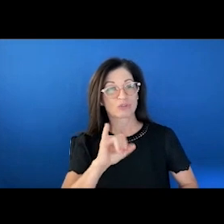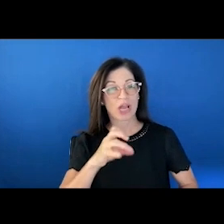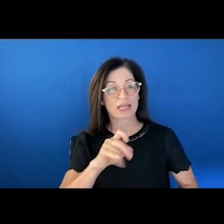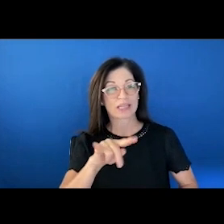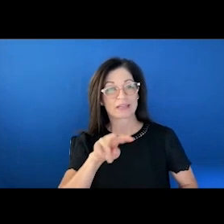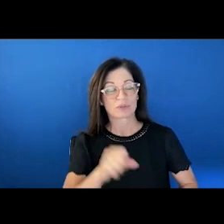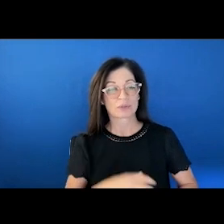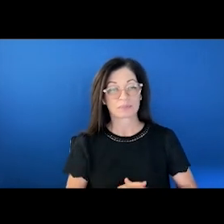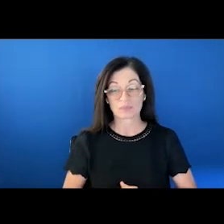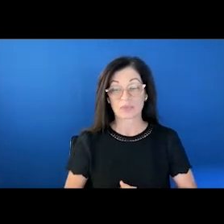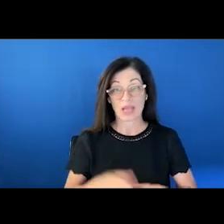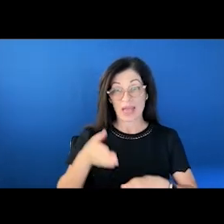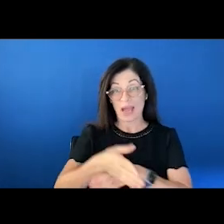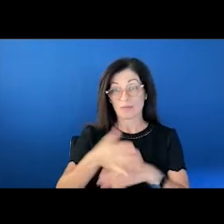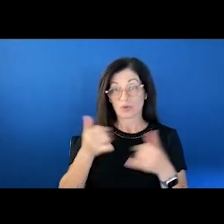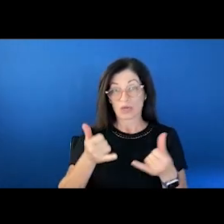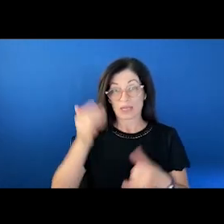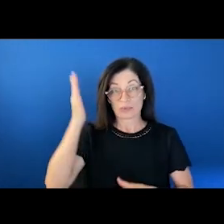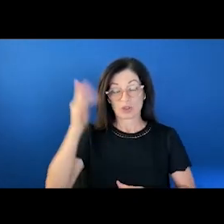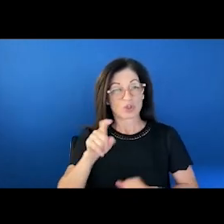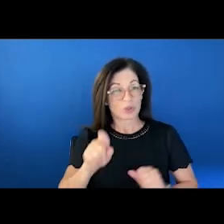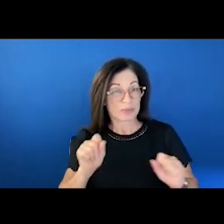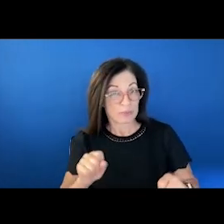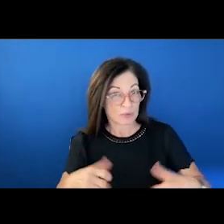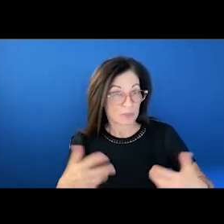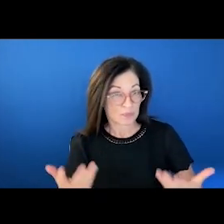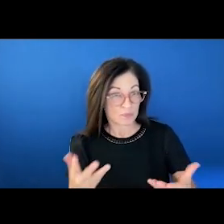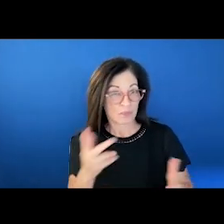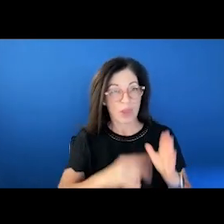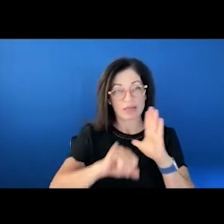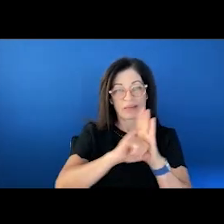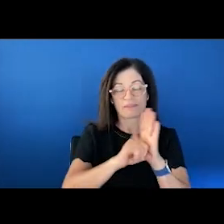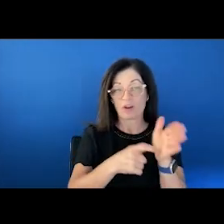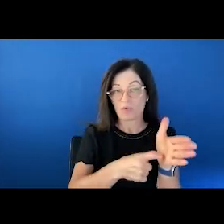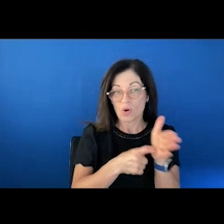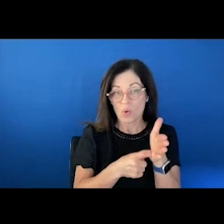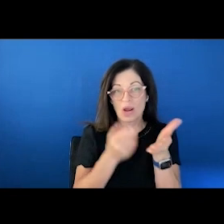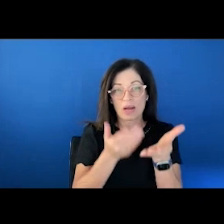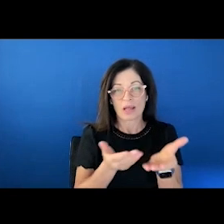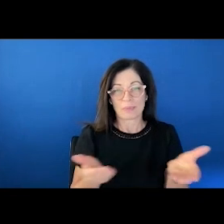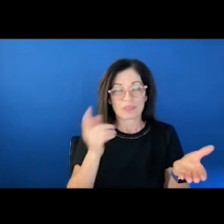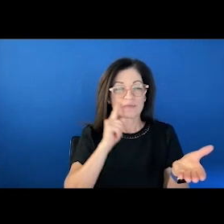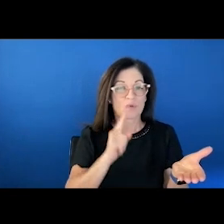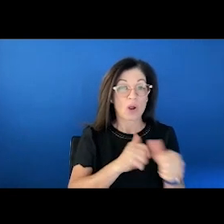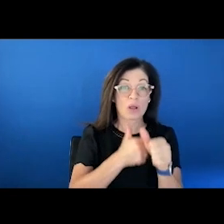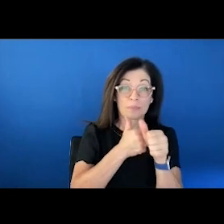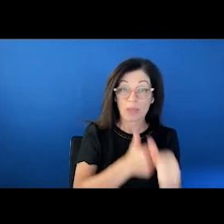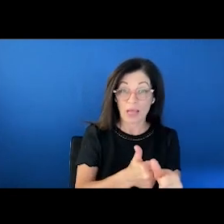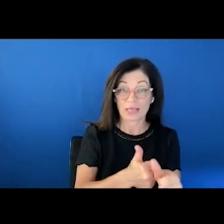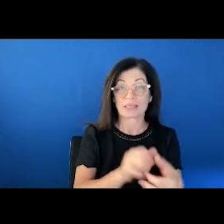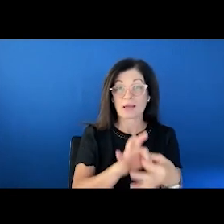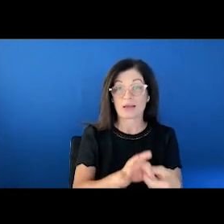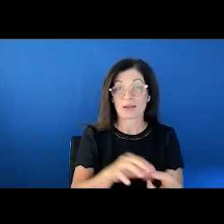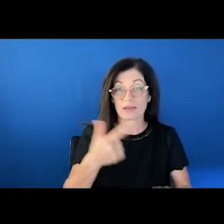By the end of this session, you should be able to: Identify the required elements for compliance on